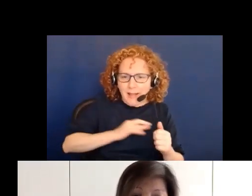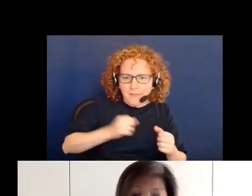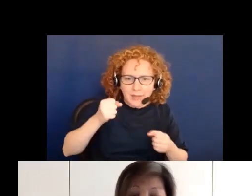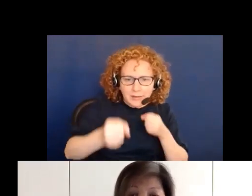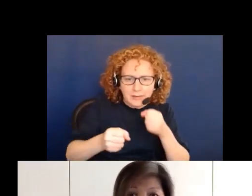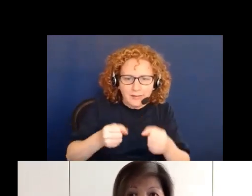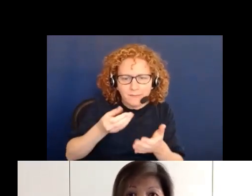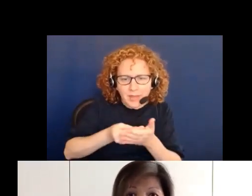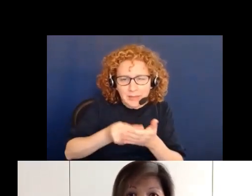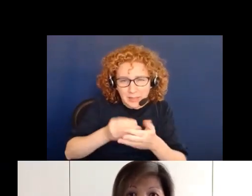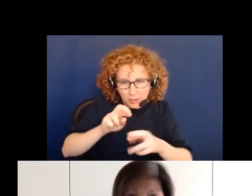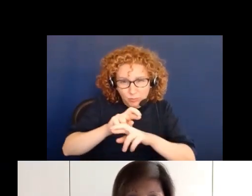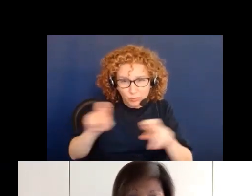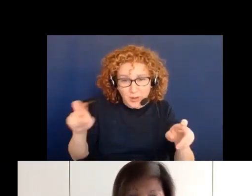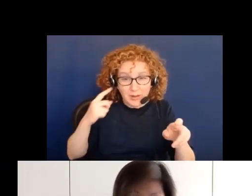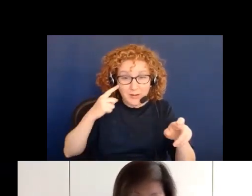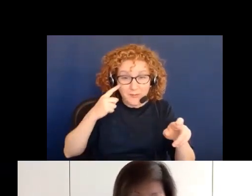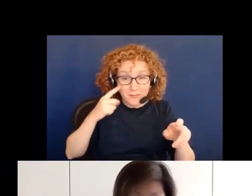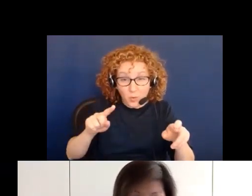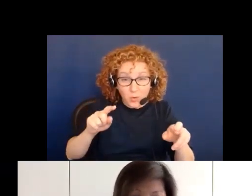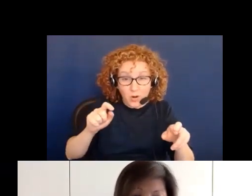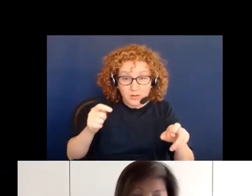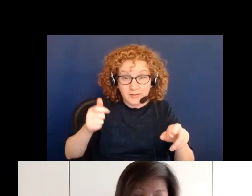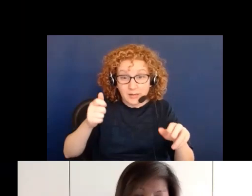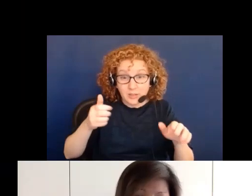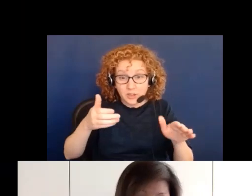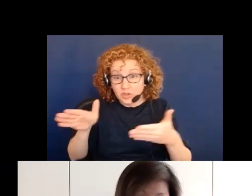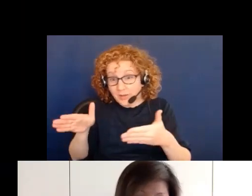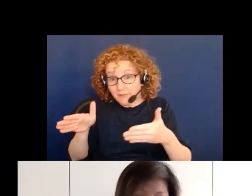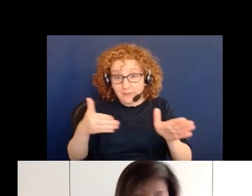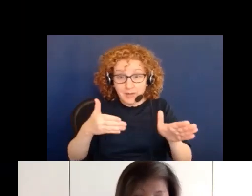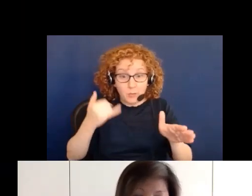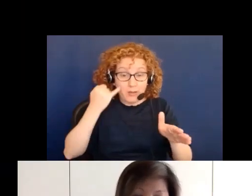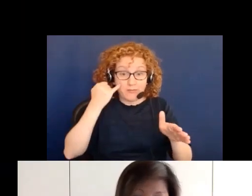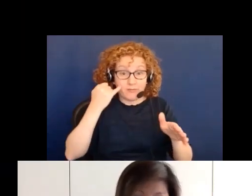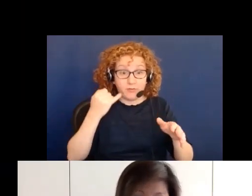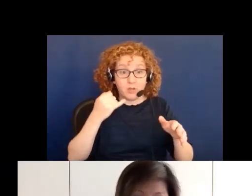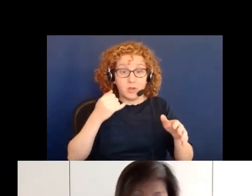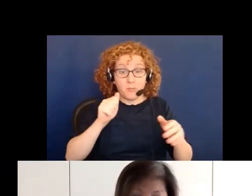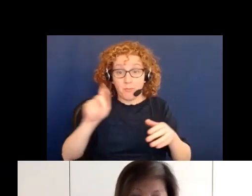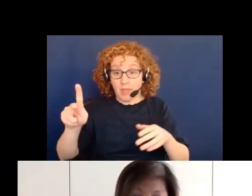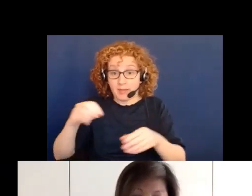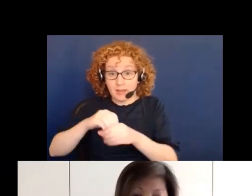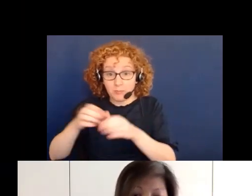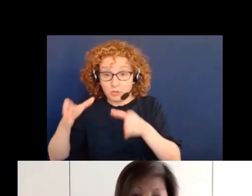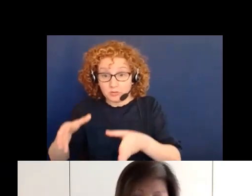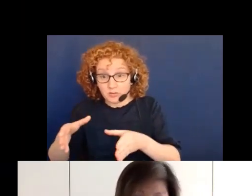withstand any sudden shifts. Risk managers continue to monitor the changing situations